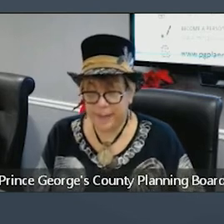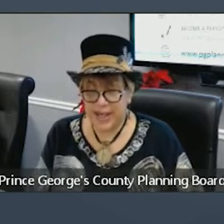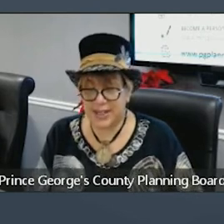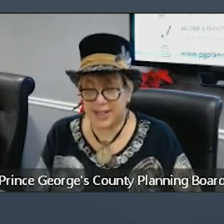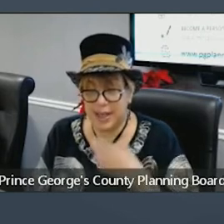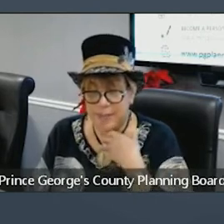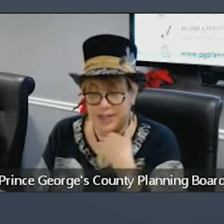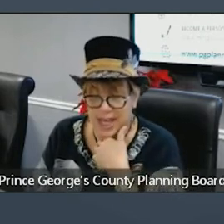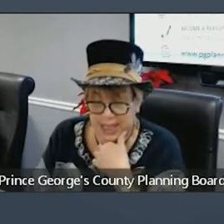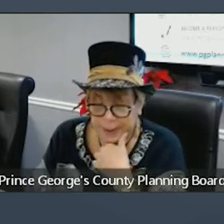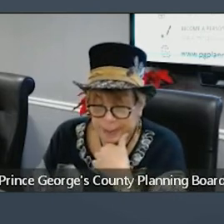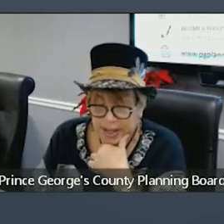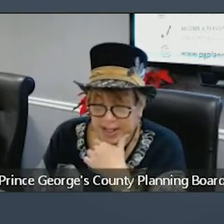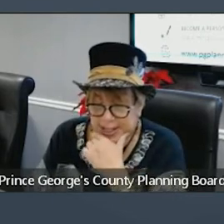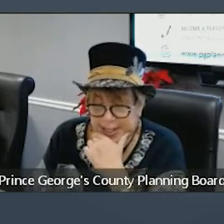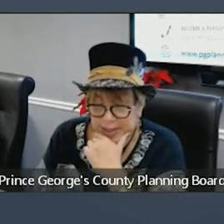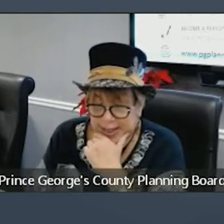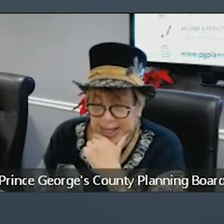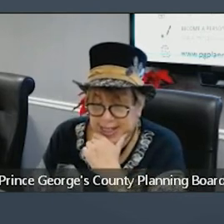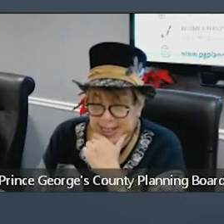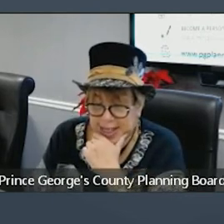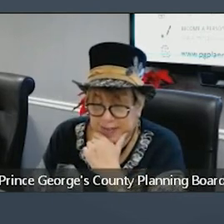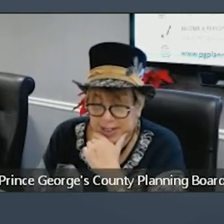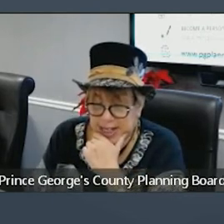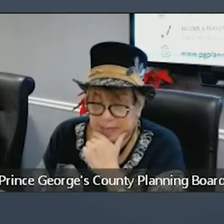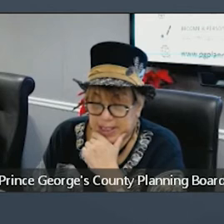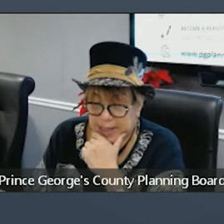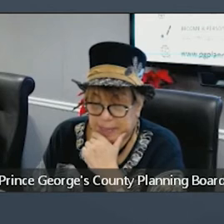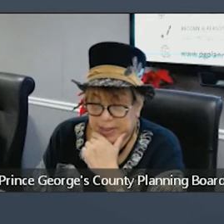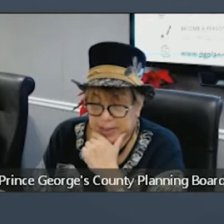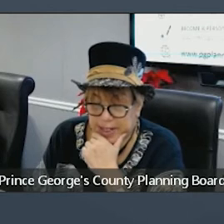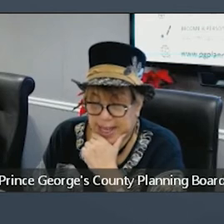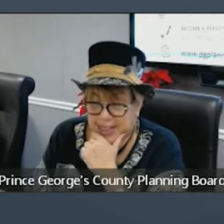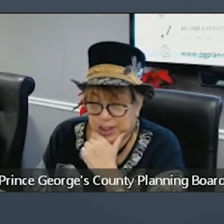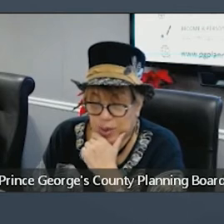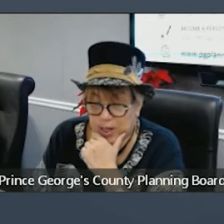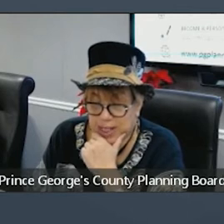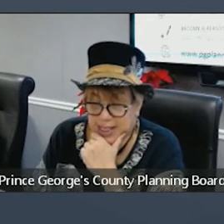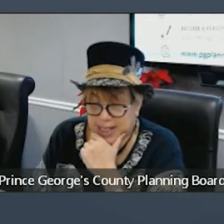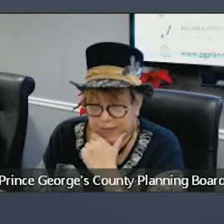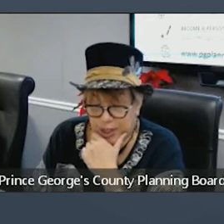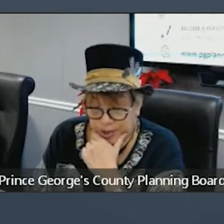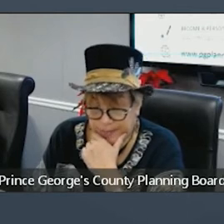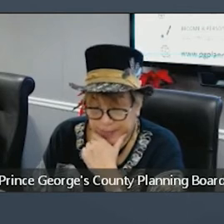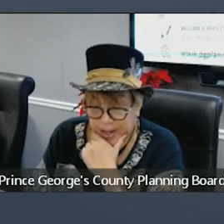It is December 10th and December 10th and 1817. Mississippi was admitted as the 20th state of the union,